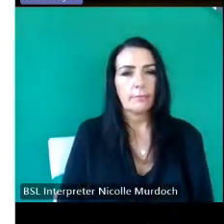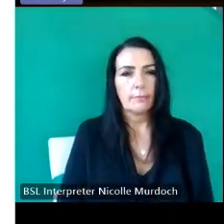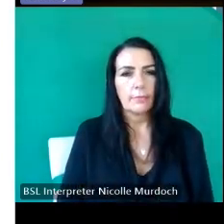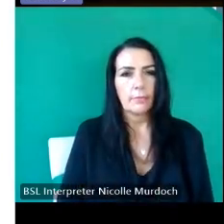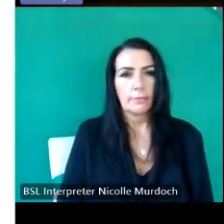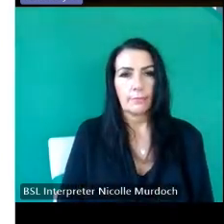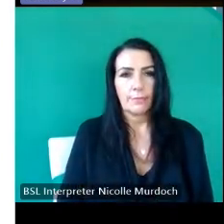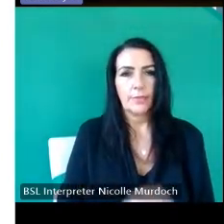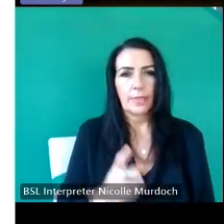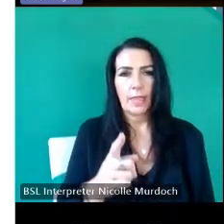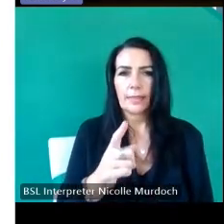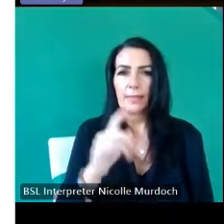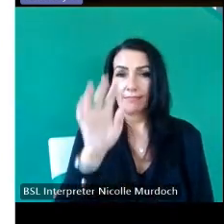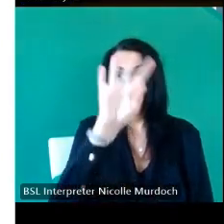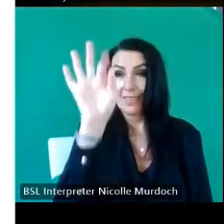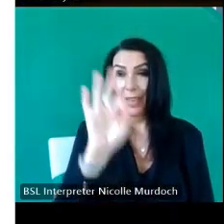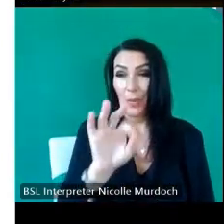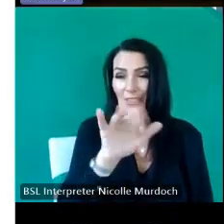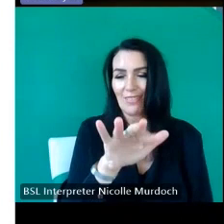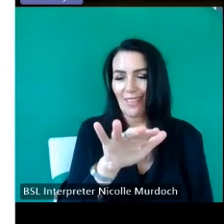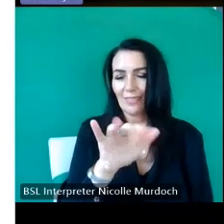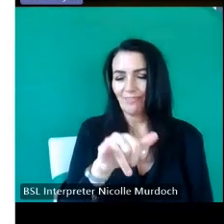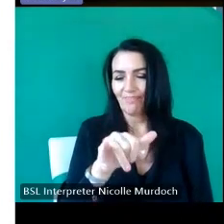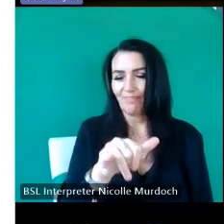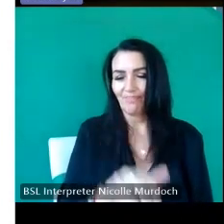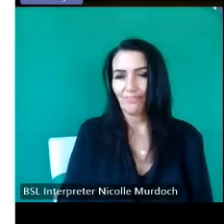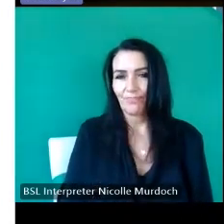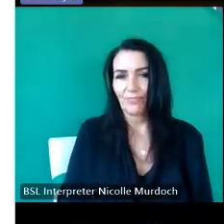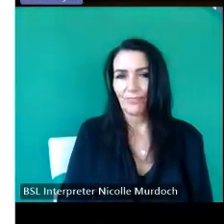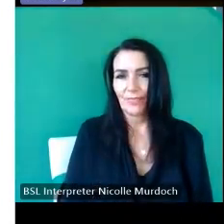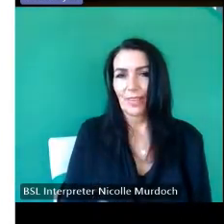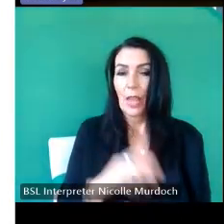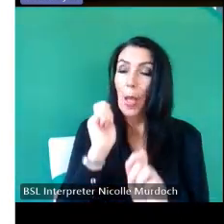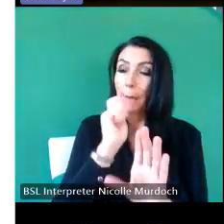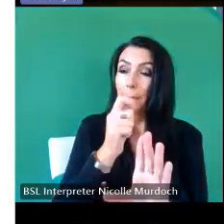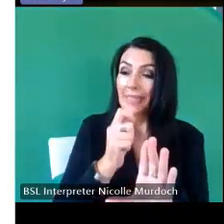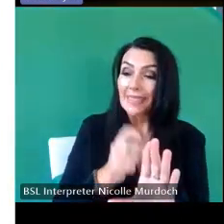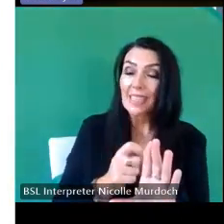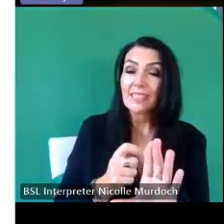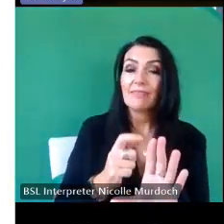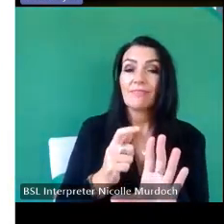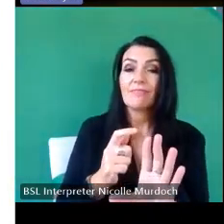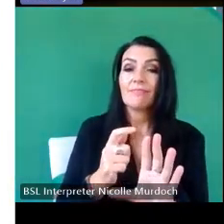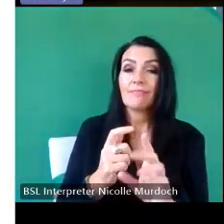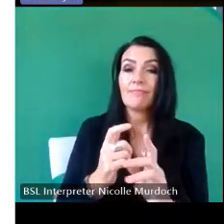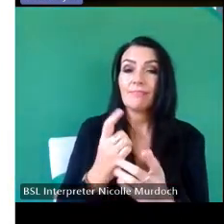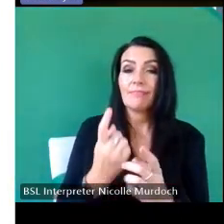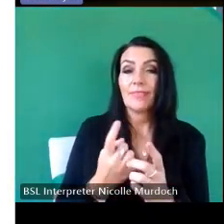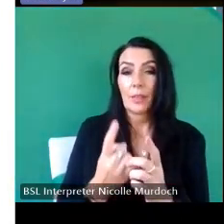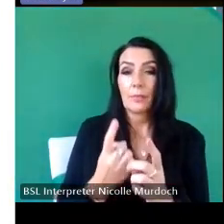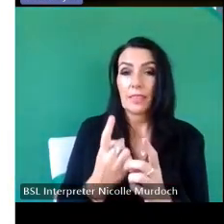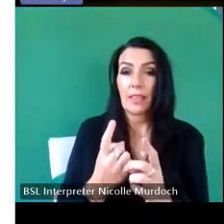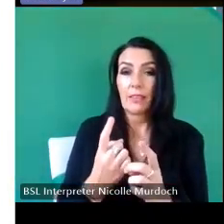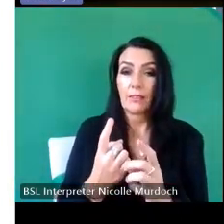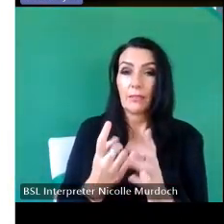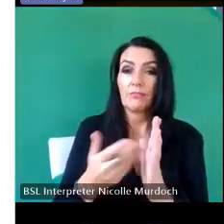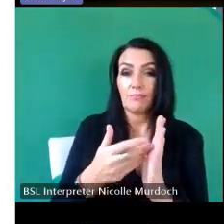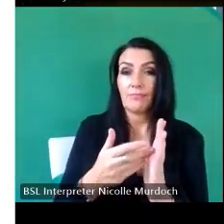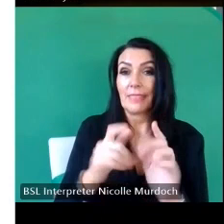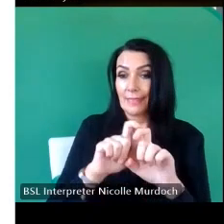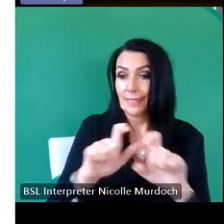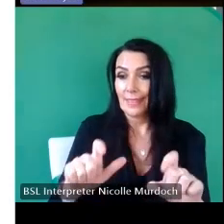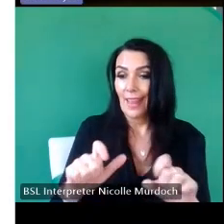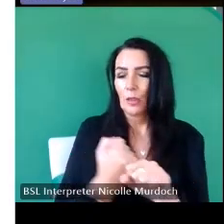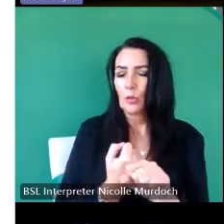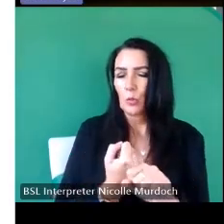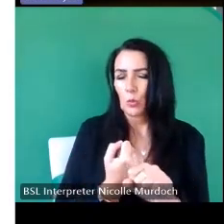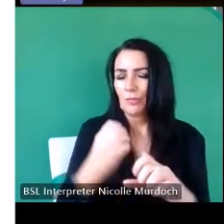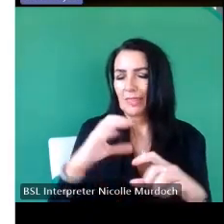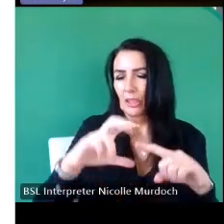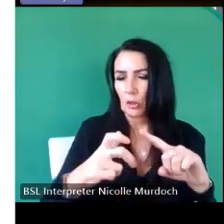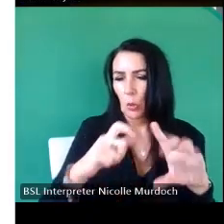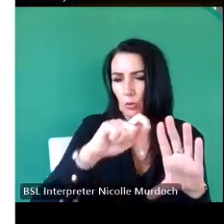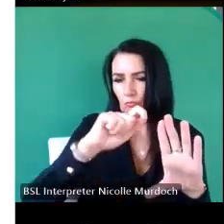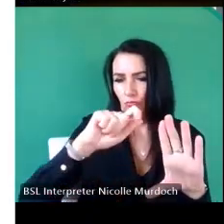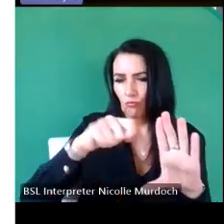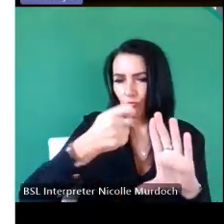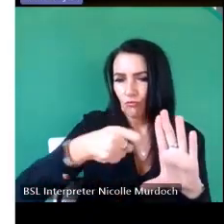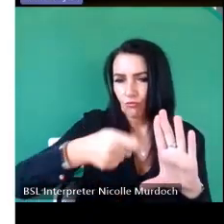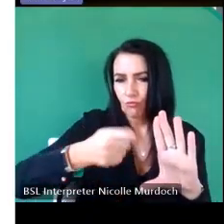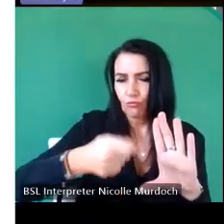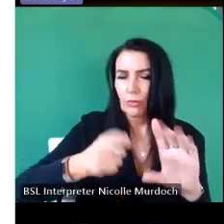well um Masons traditionally do put their marks on the stones that they work the requirement to